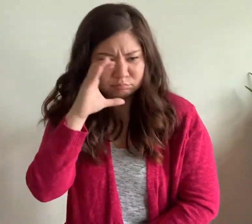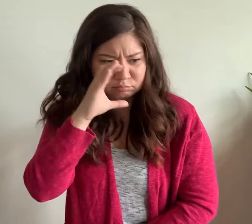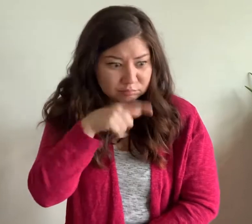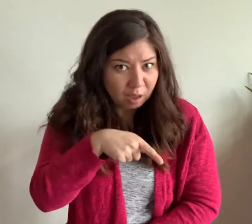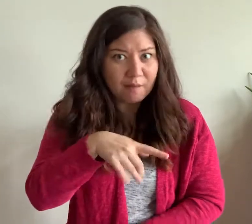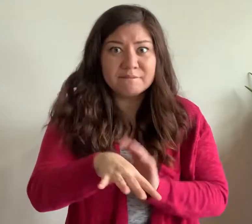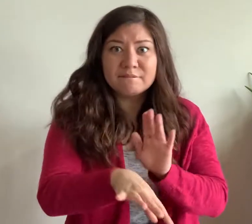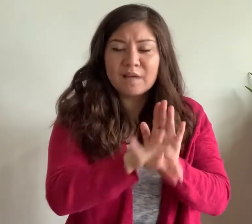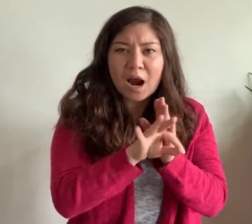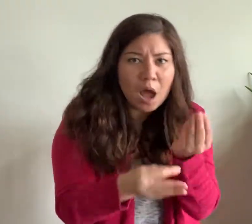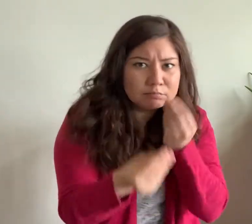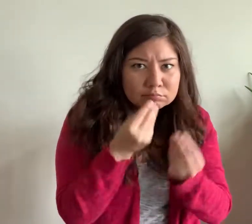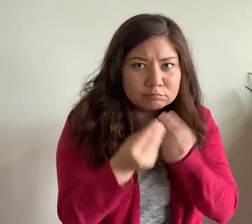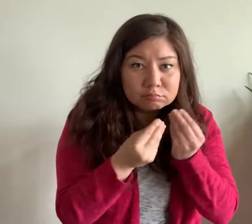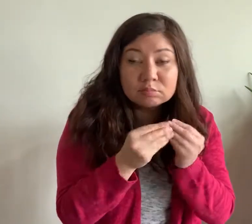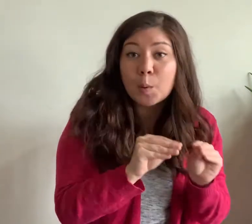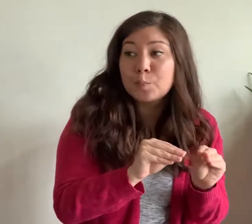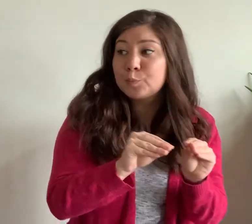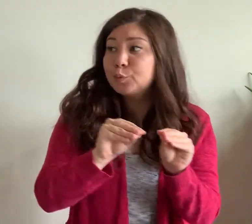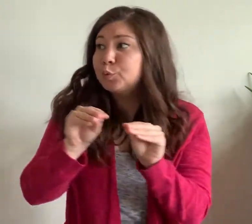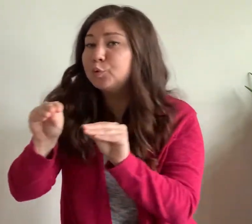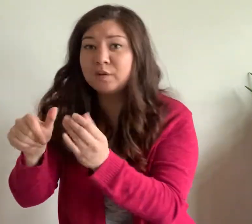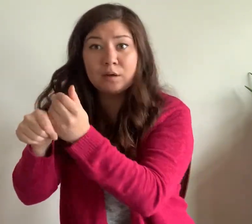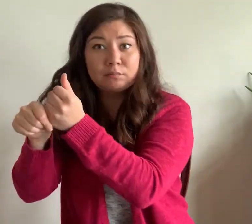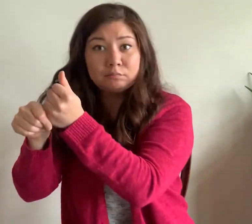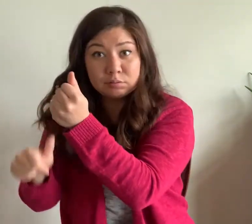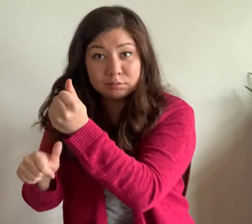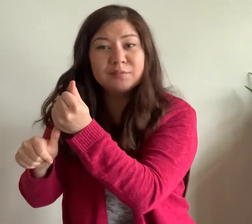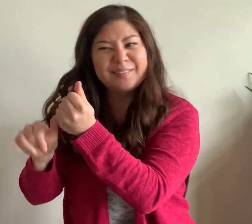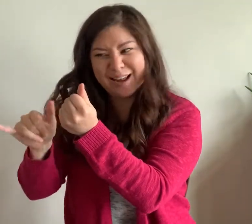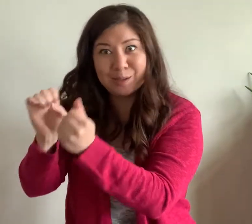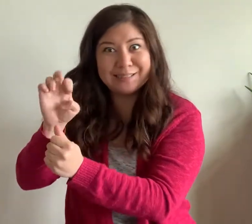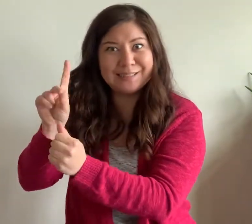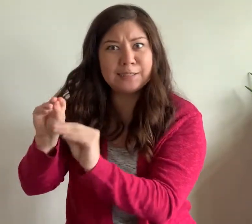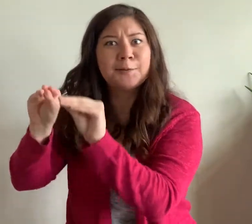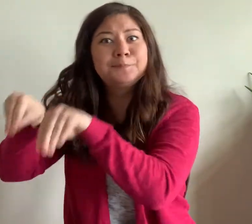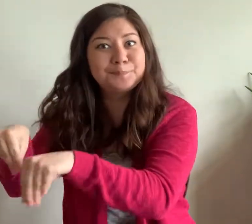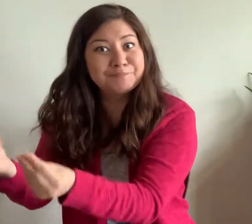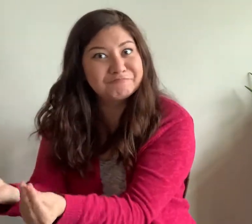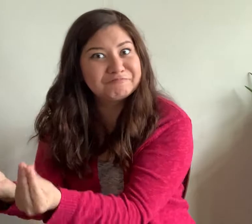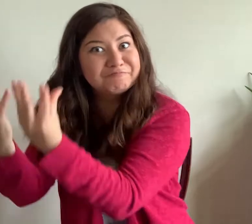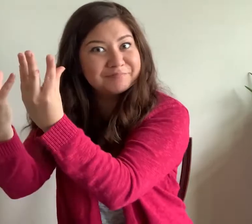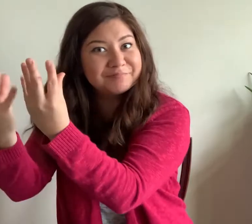to eat the seeds and defecate them out elsewhere.